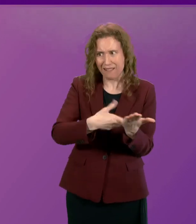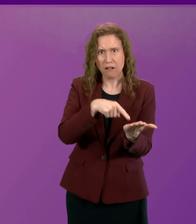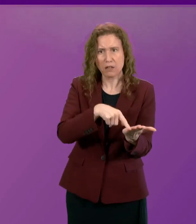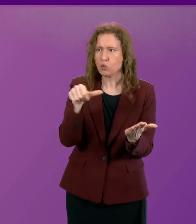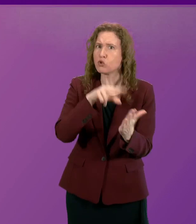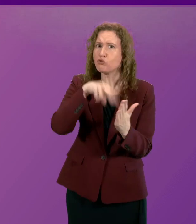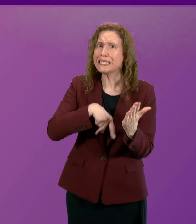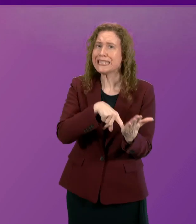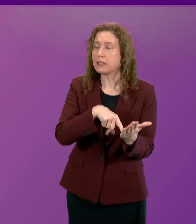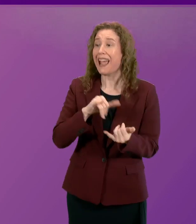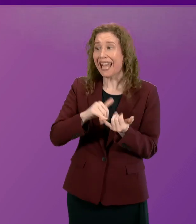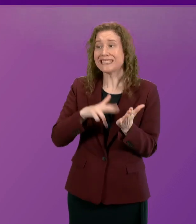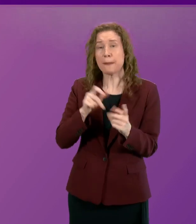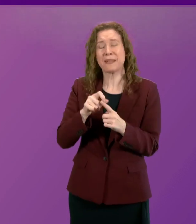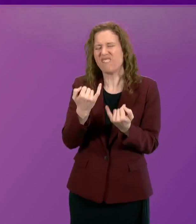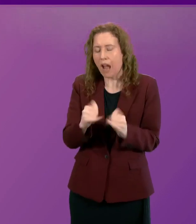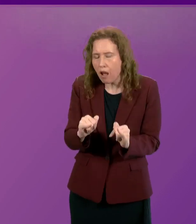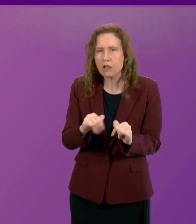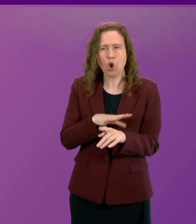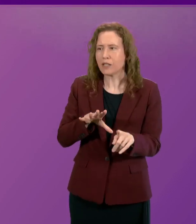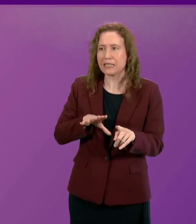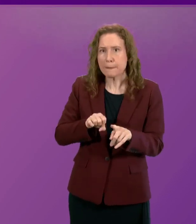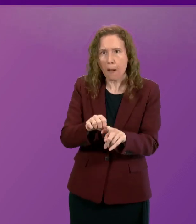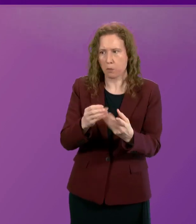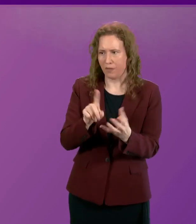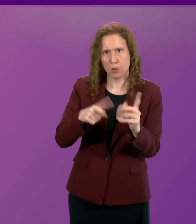The SNP has failed to keep up with the rest of the UK. It has made the situation even